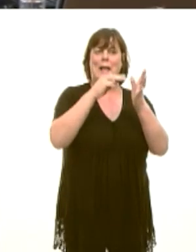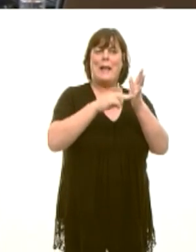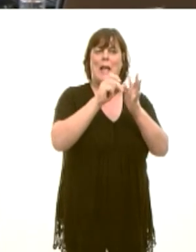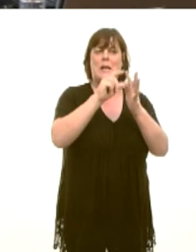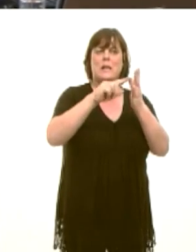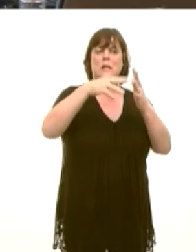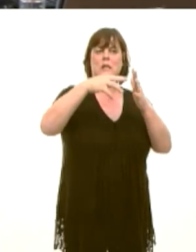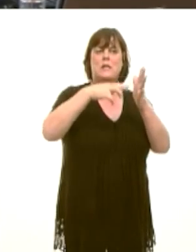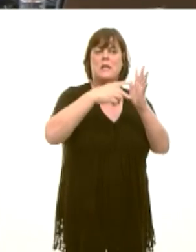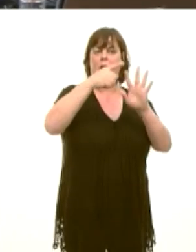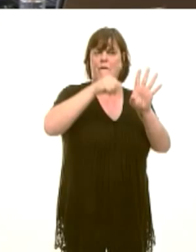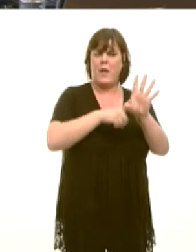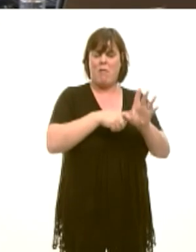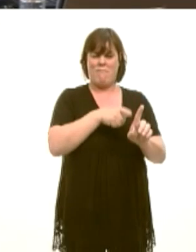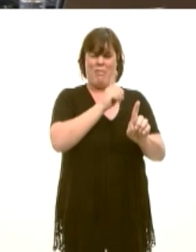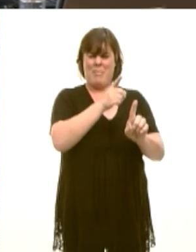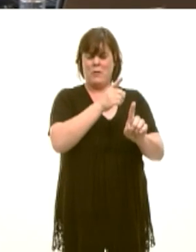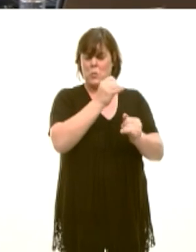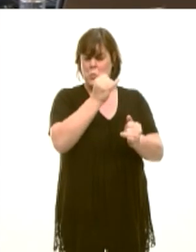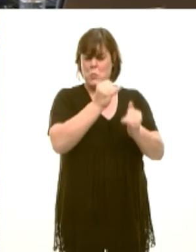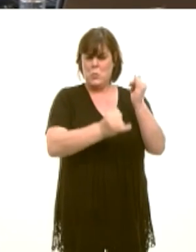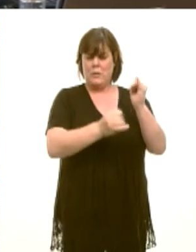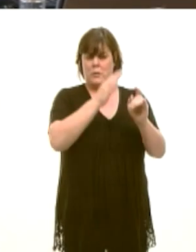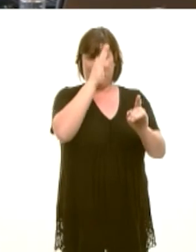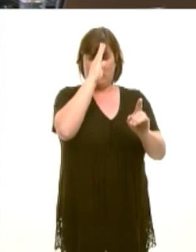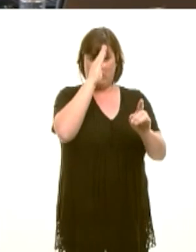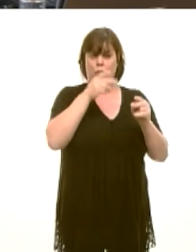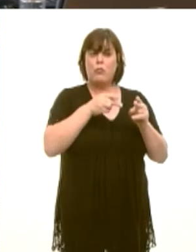as an extremely dangerous road, of course, before we actually widened the road there.